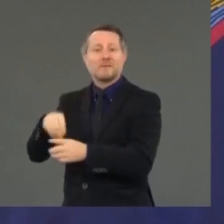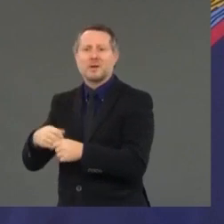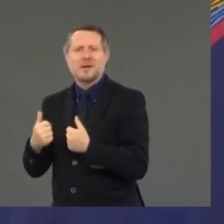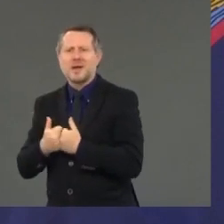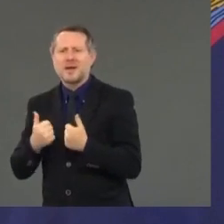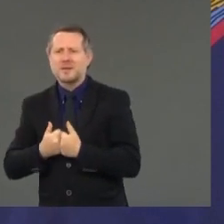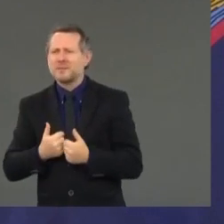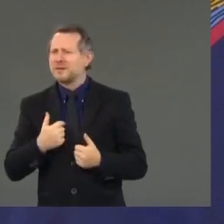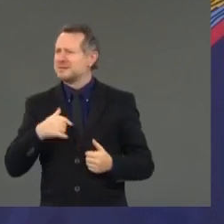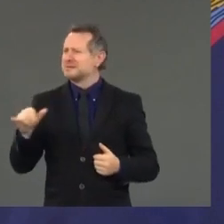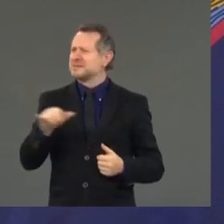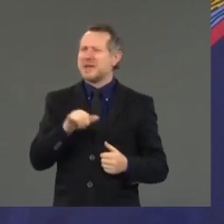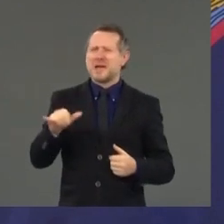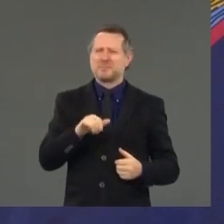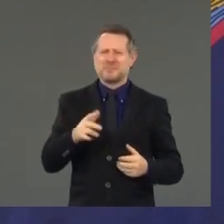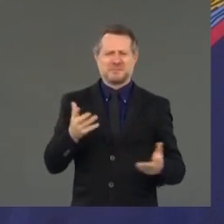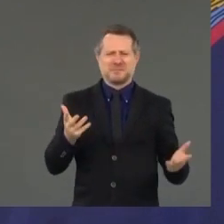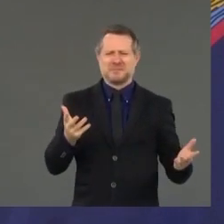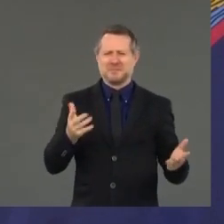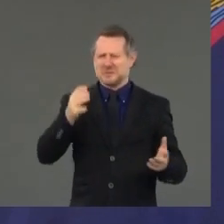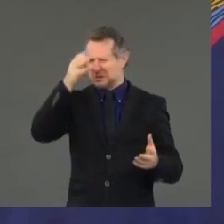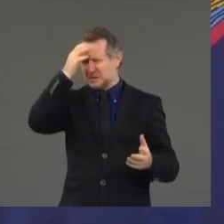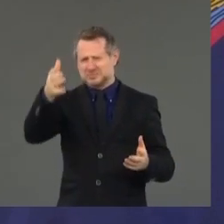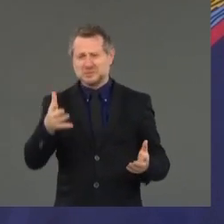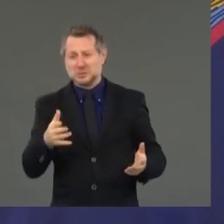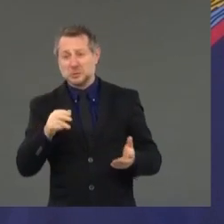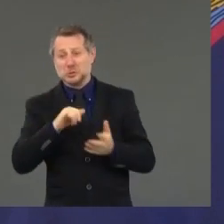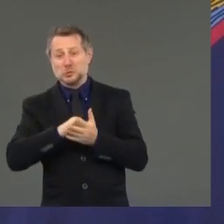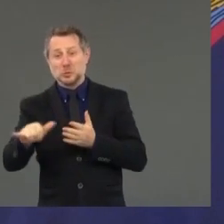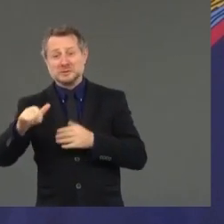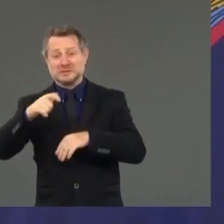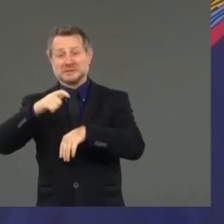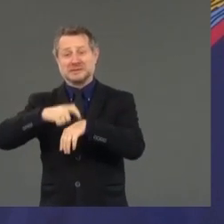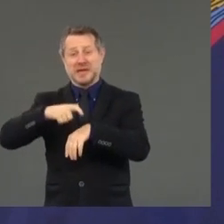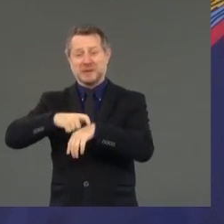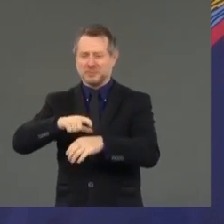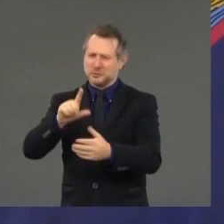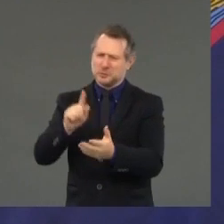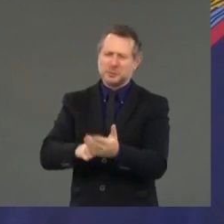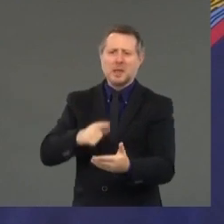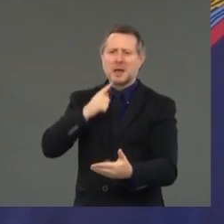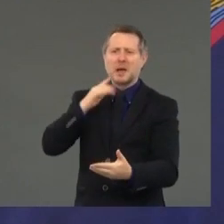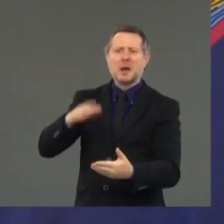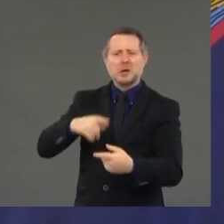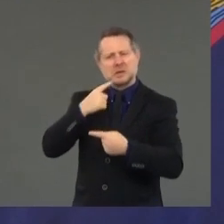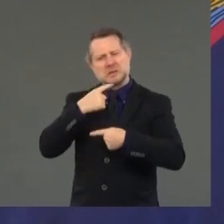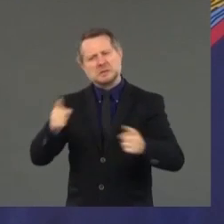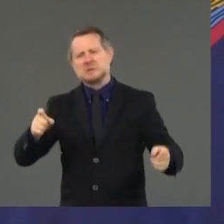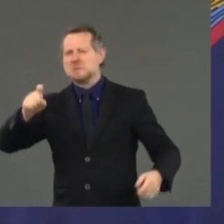QUARTERBACKING I THINK IT GOES BACK BEFORE THAT.